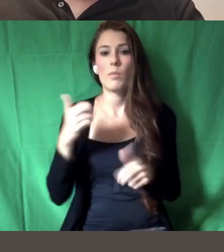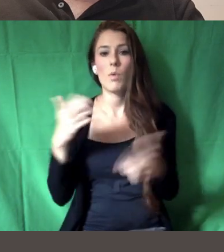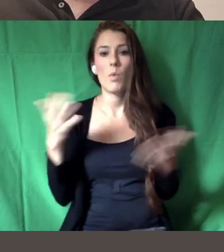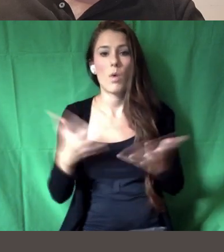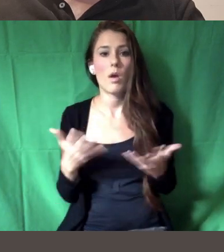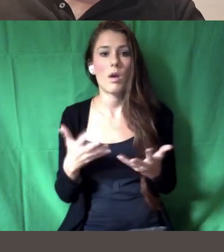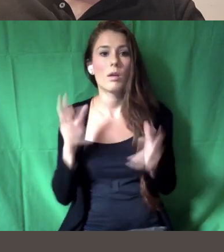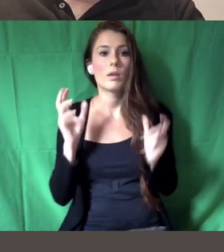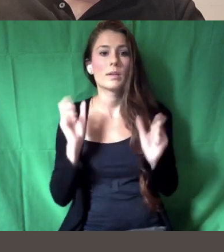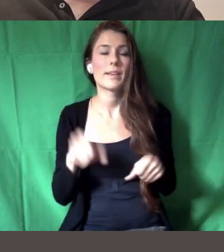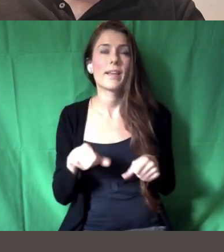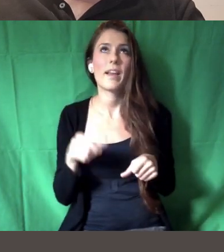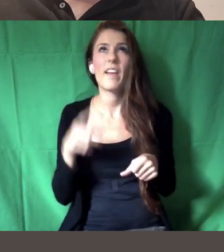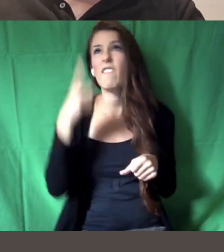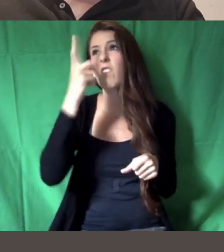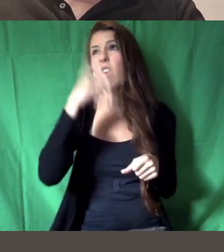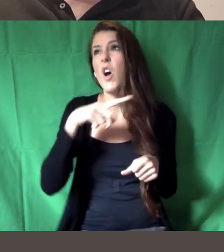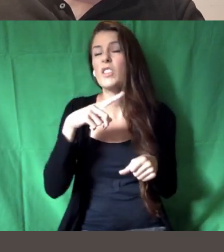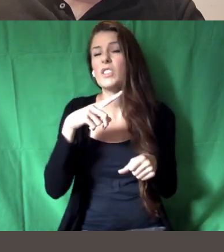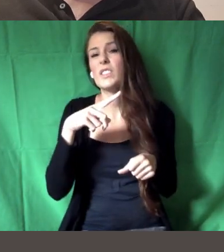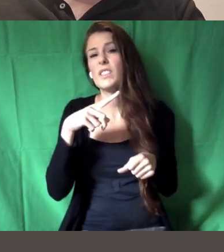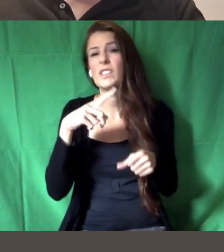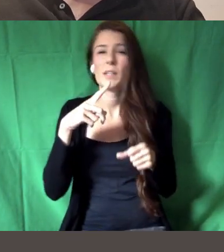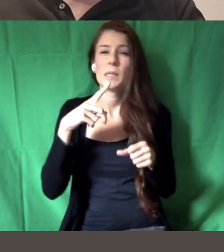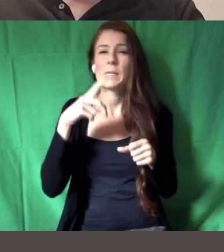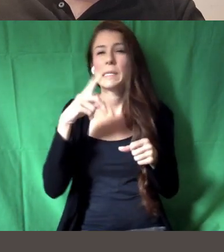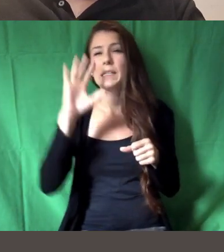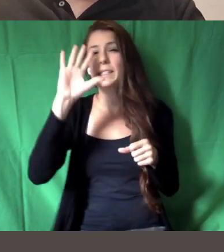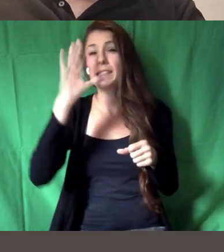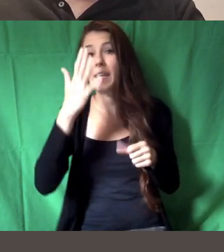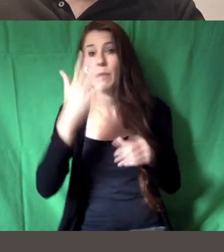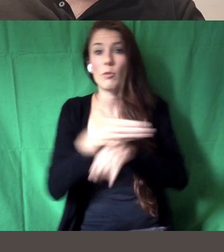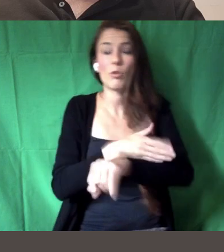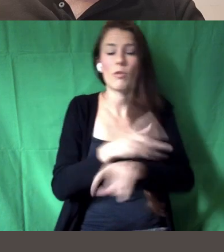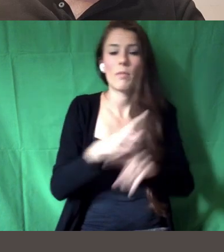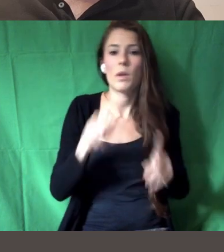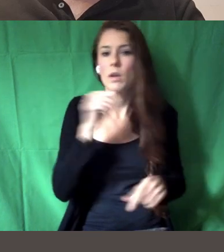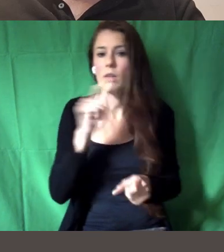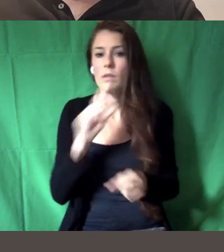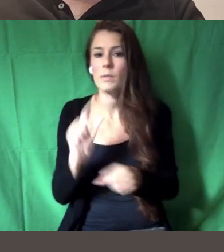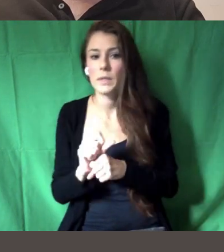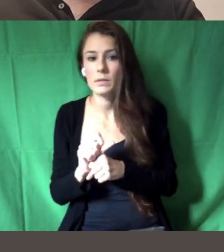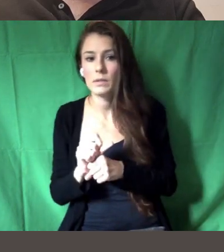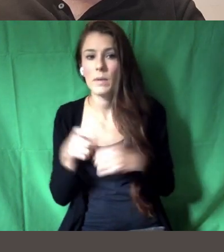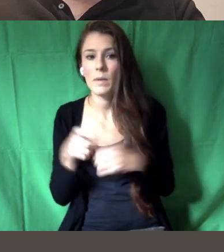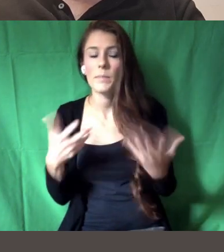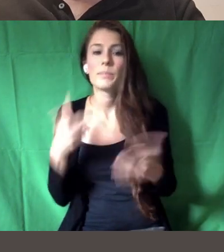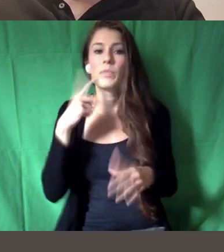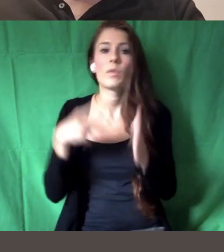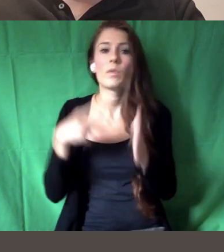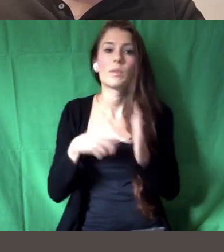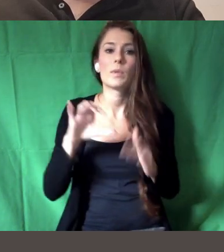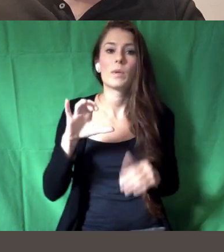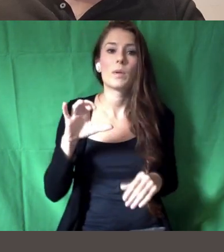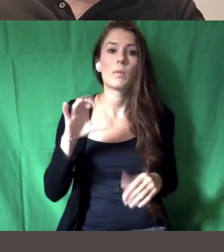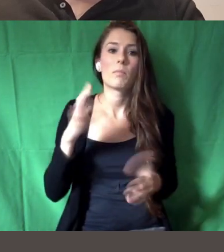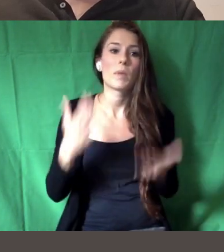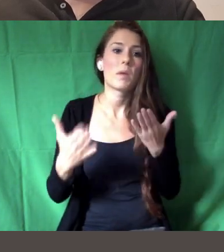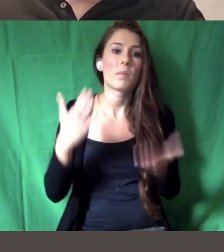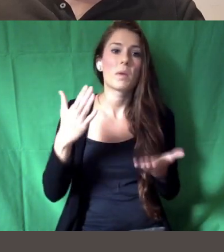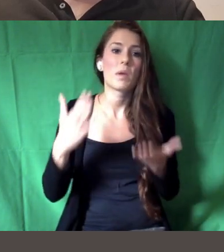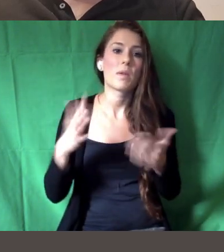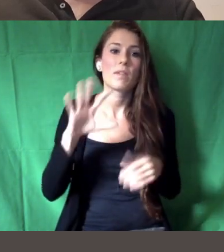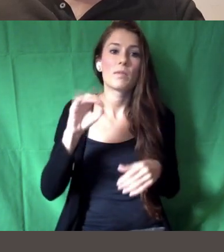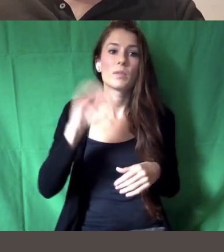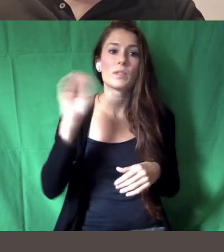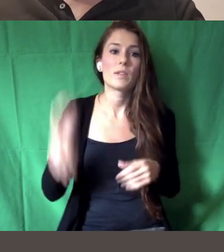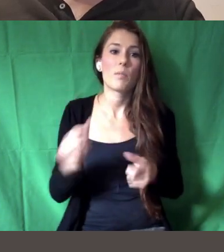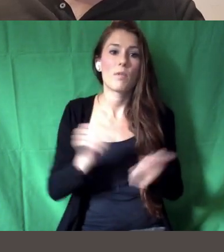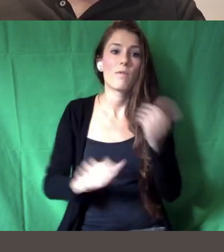false impression of improvement. For example, 100% TPR, 50% performance improvement,